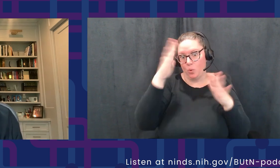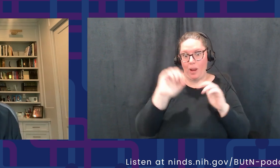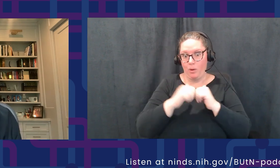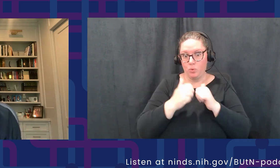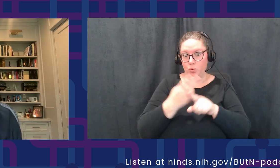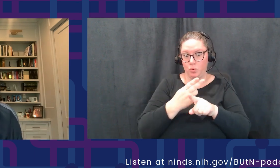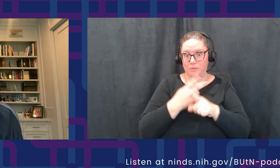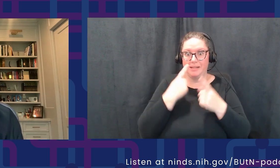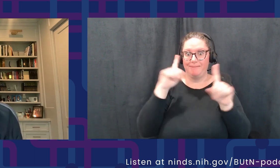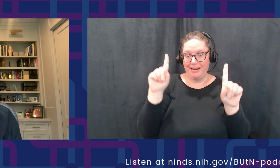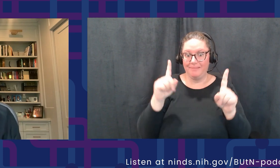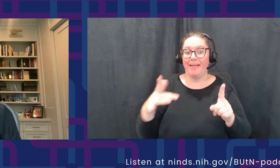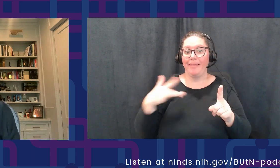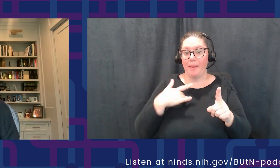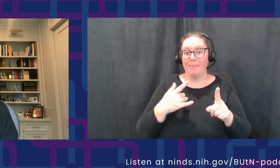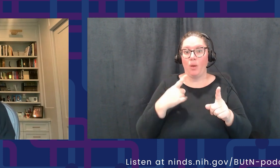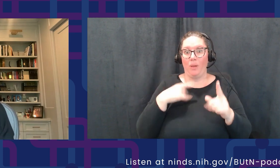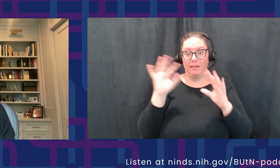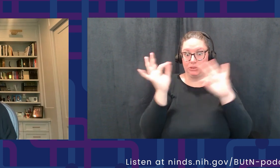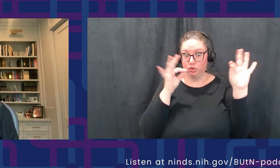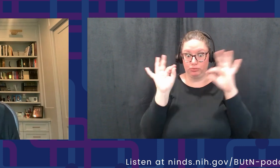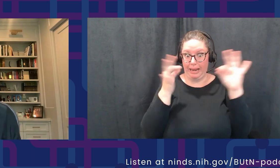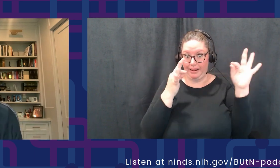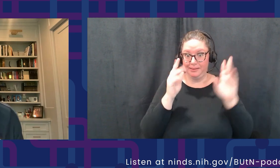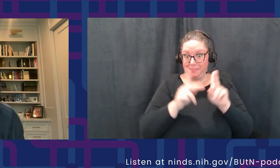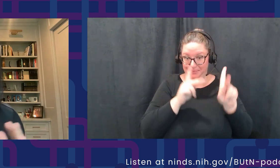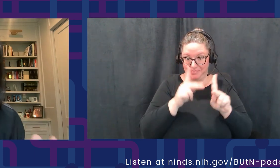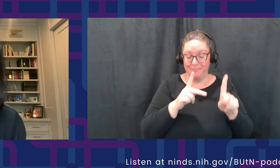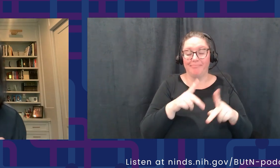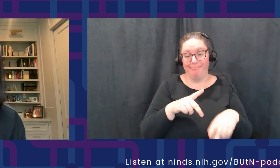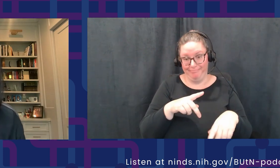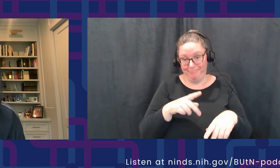They're either using it distracting everyone else, or not that effective.